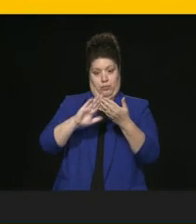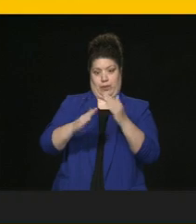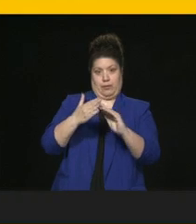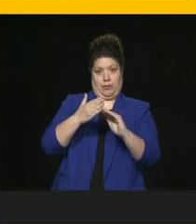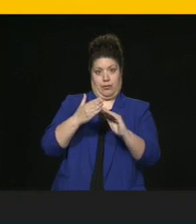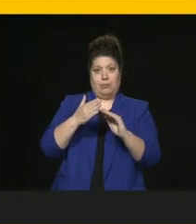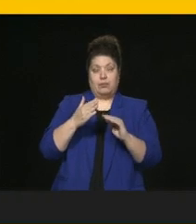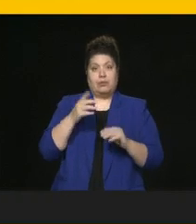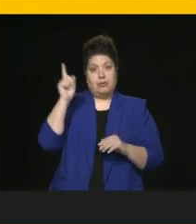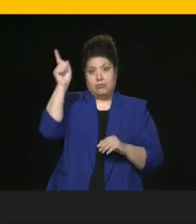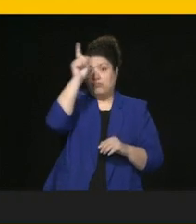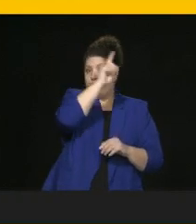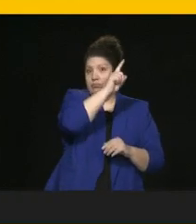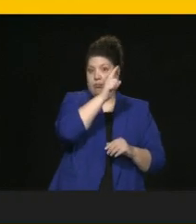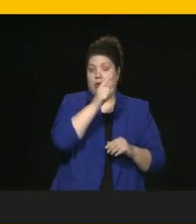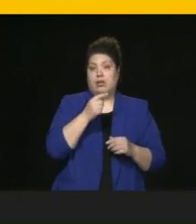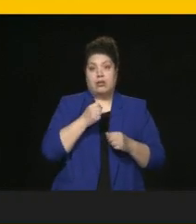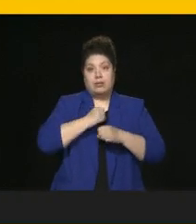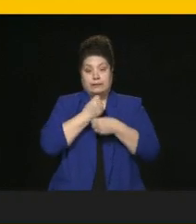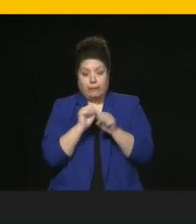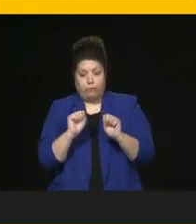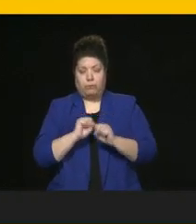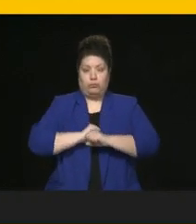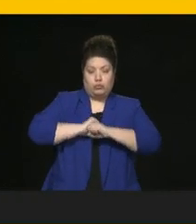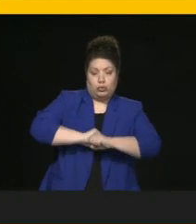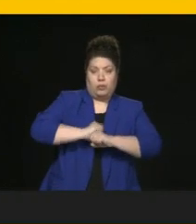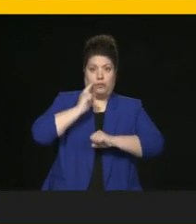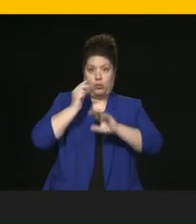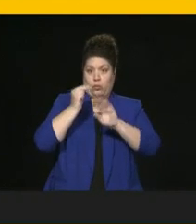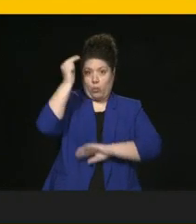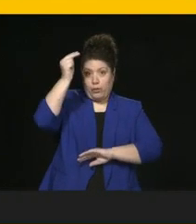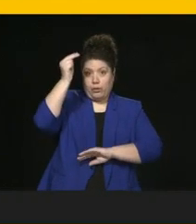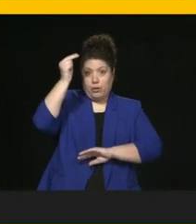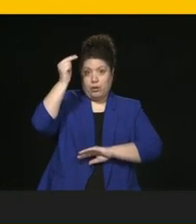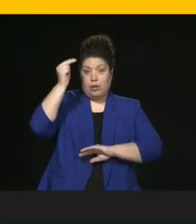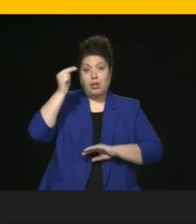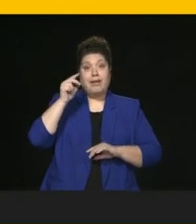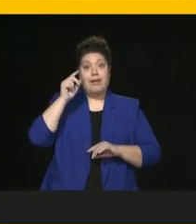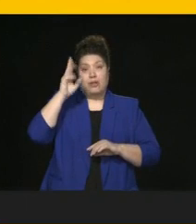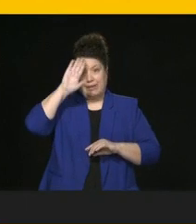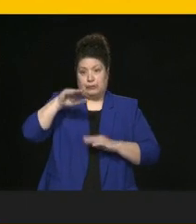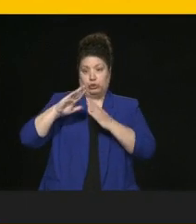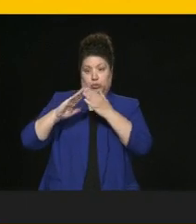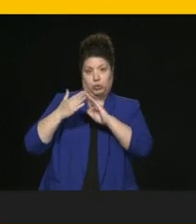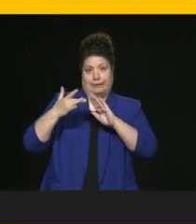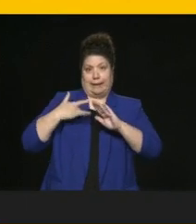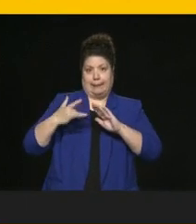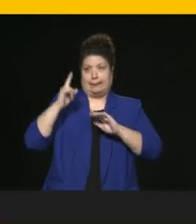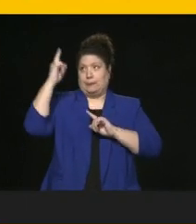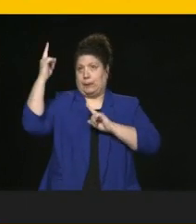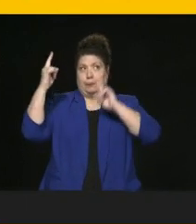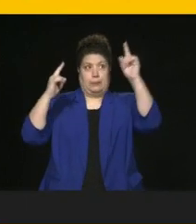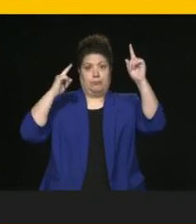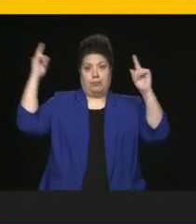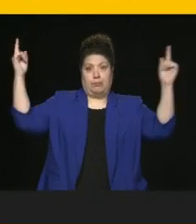THEY ARE ALSO HELPING OUT WITH SAFETY AND SECURITY IN CANADA'S